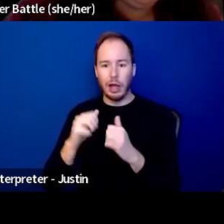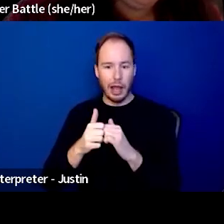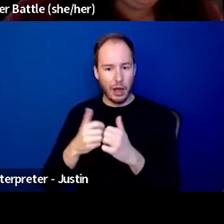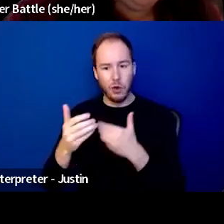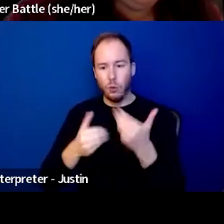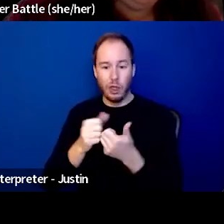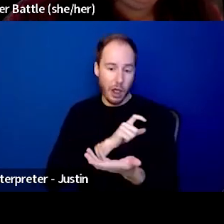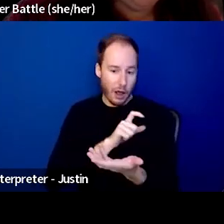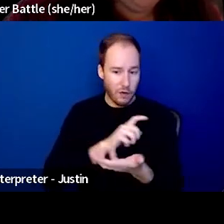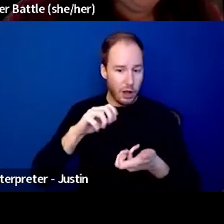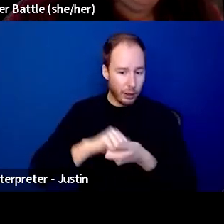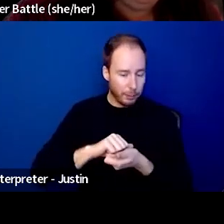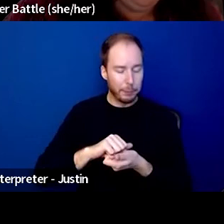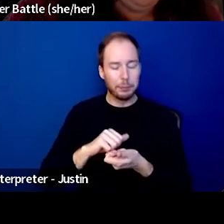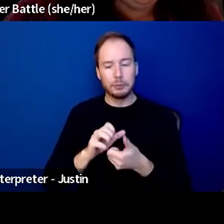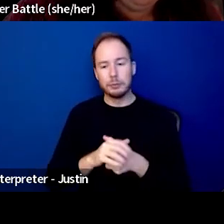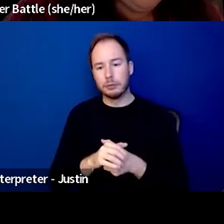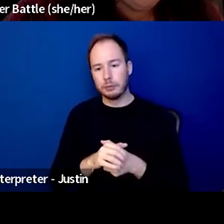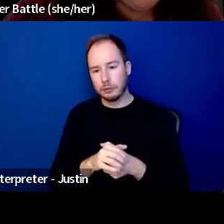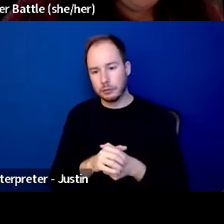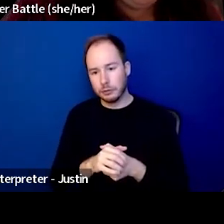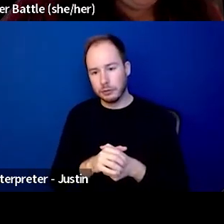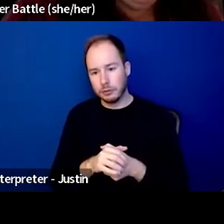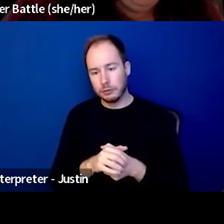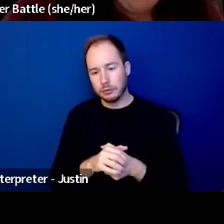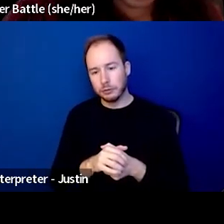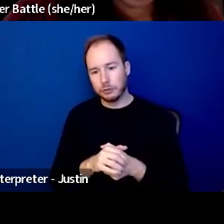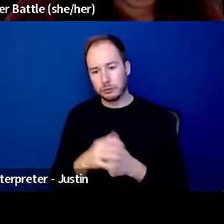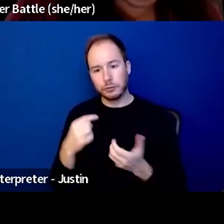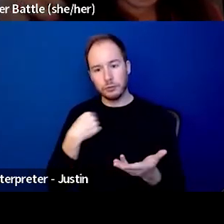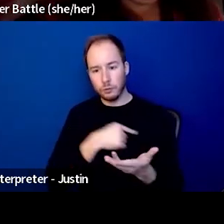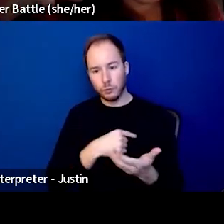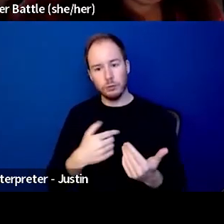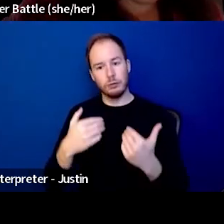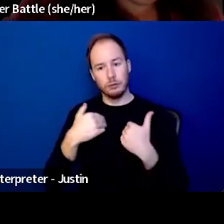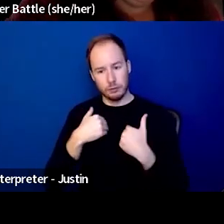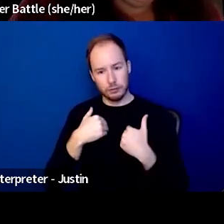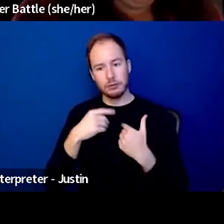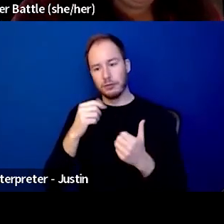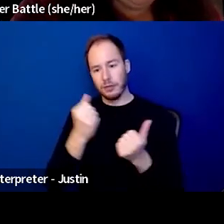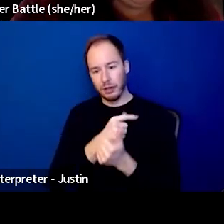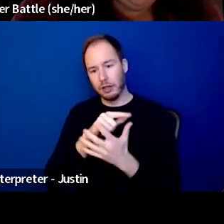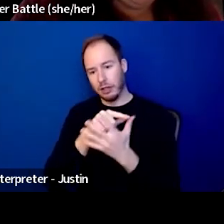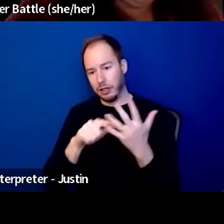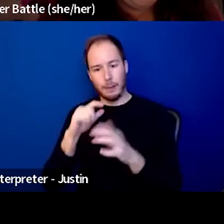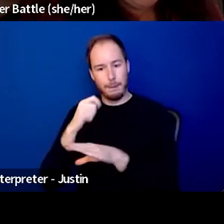and behavioral health folks. We have those things in place in our community as well.